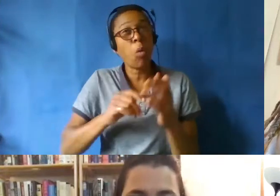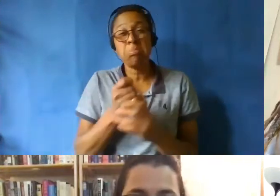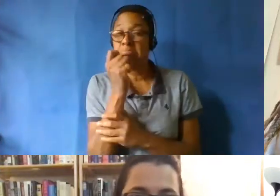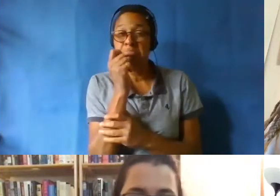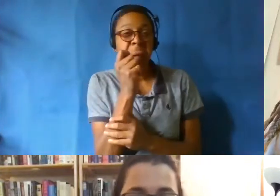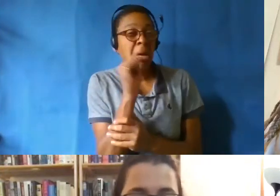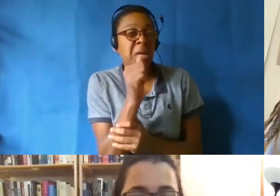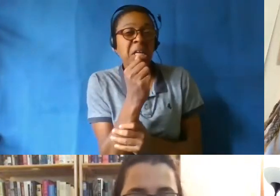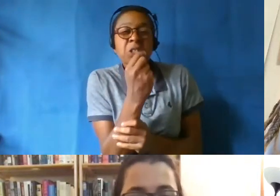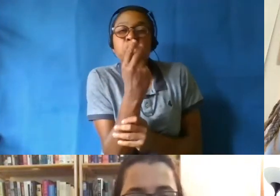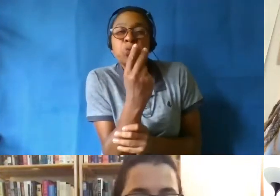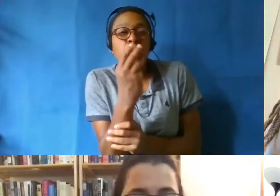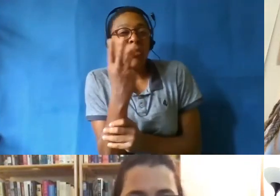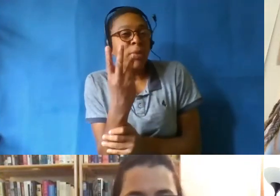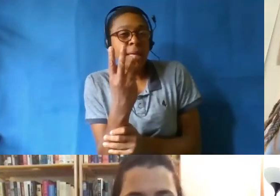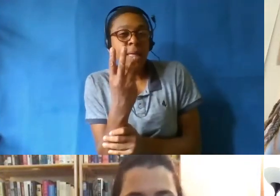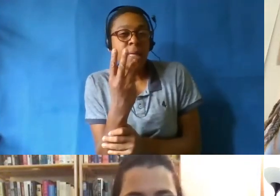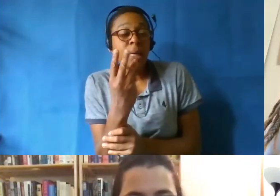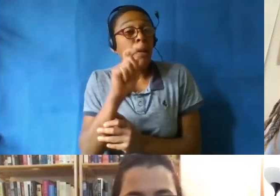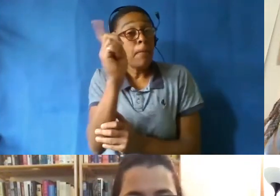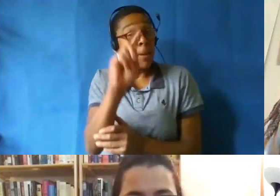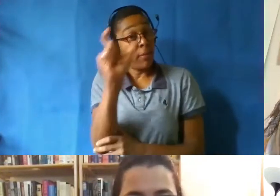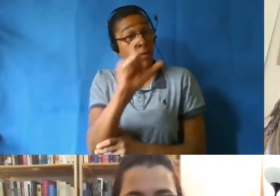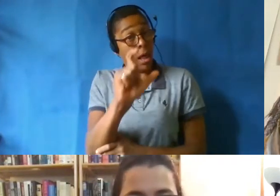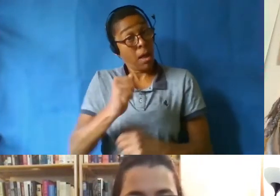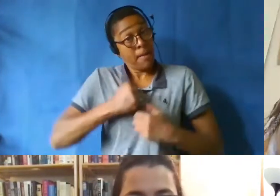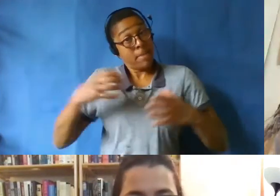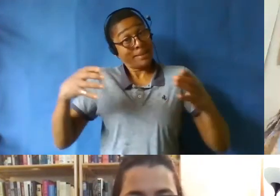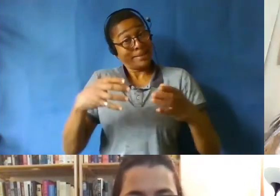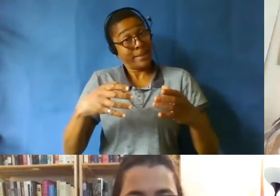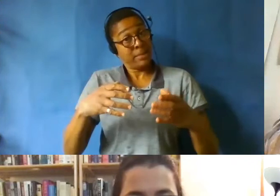department of 80 people and a lot of the students are Goldsmith's are actually